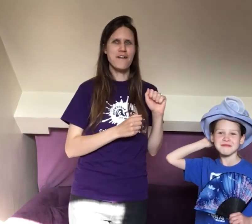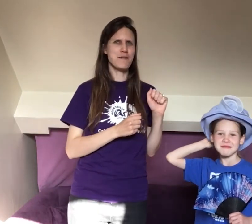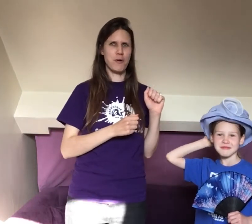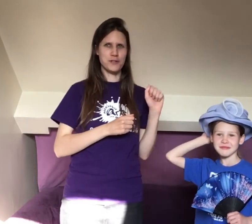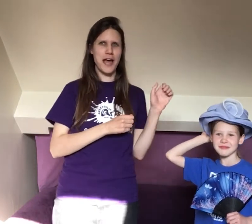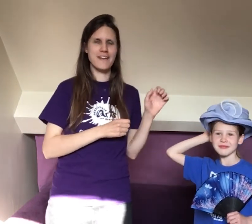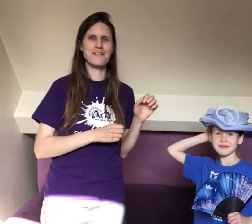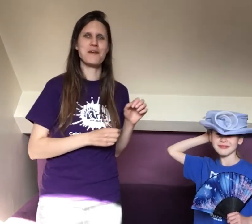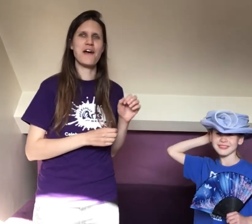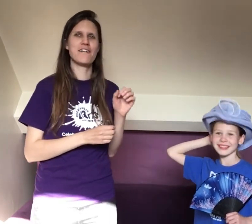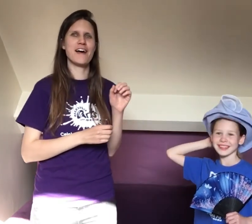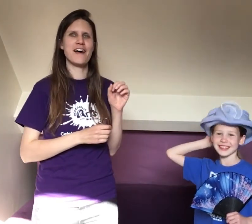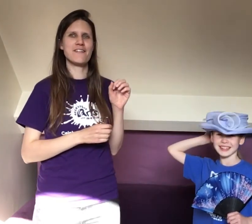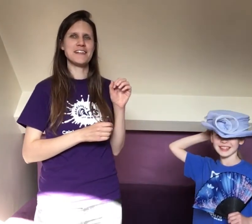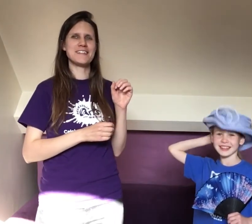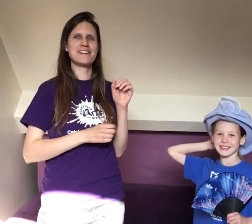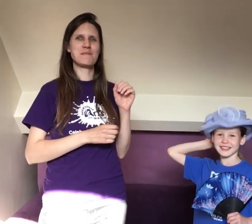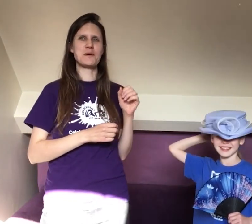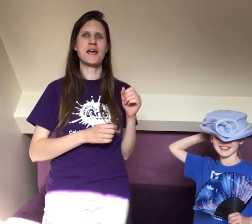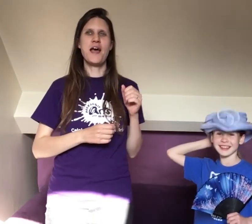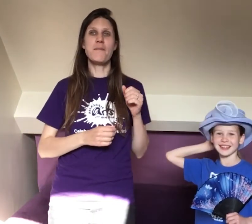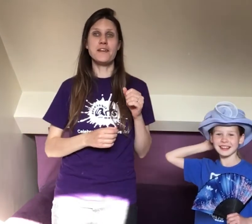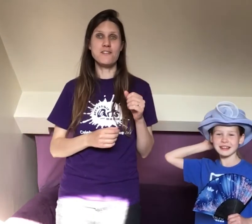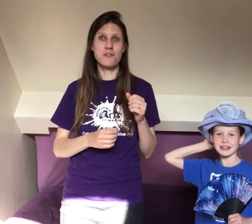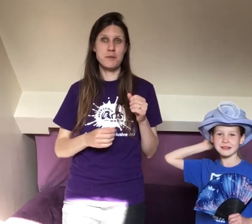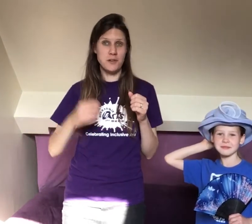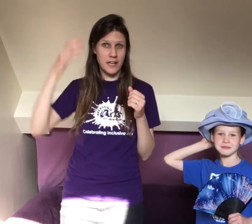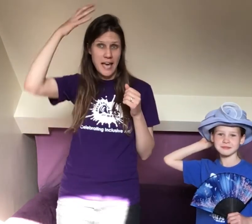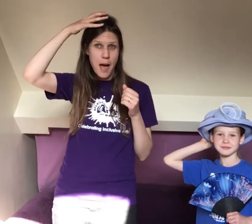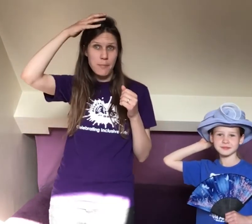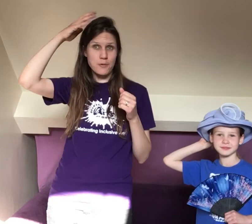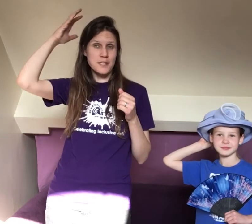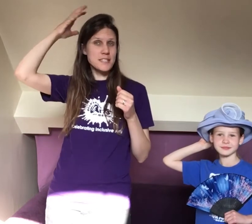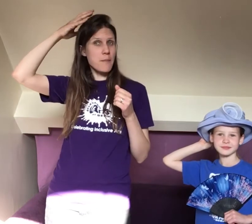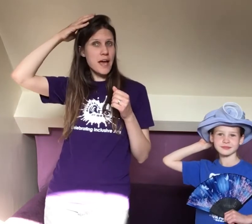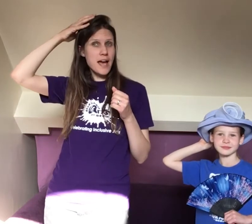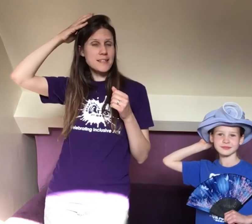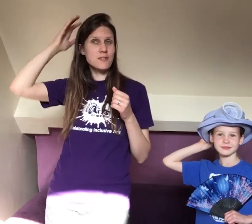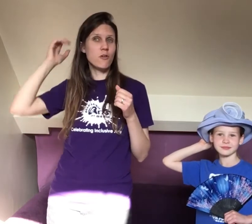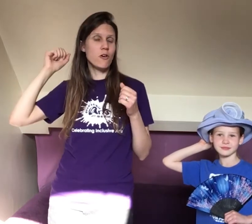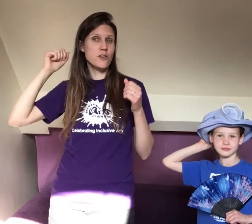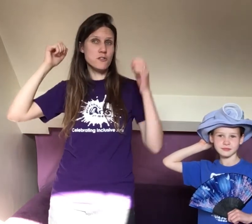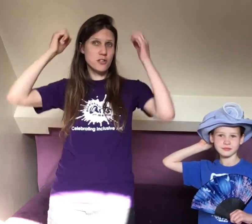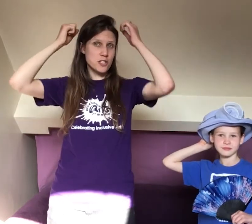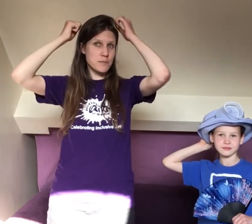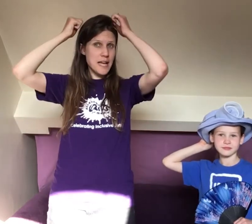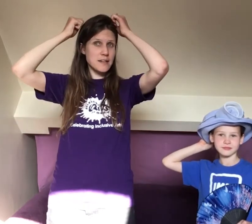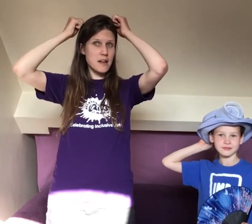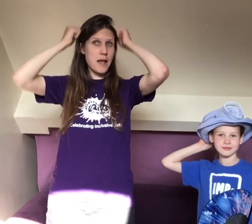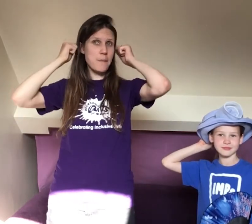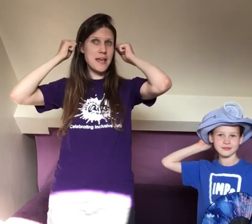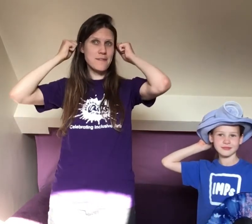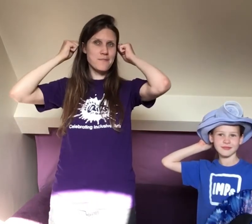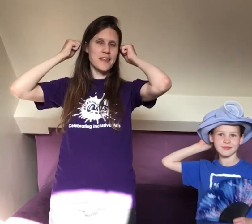very posh hat from her… fancy dress box but you could put on a cap or a summer hat or you could just pretend like me.